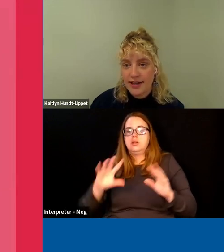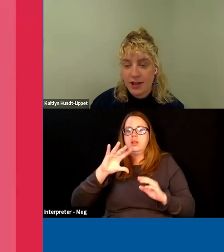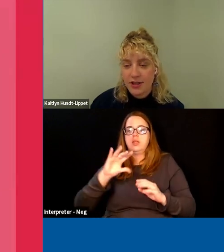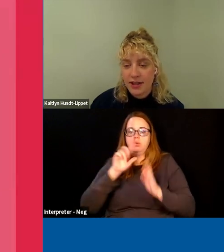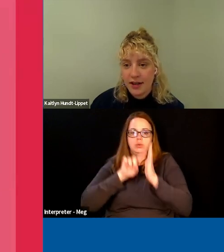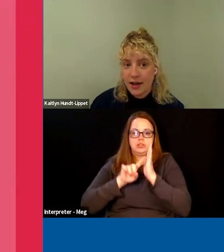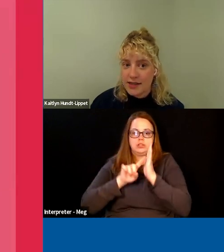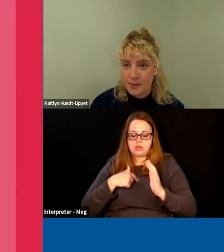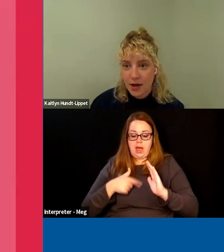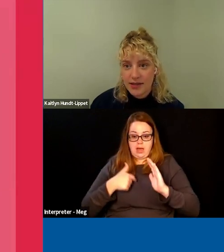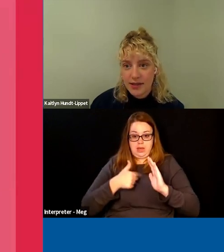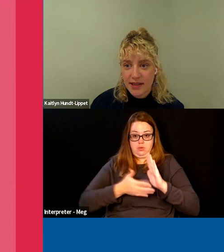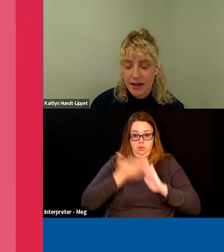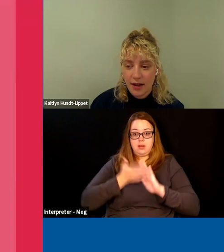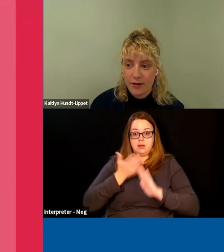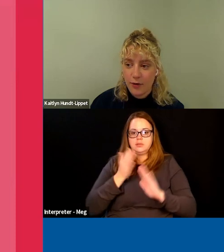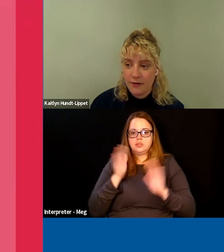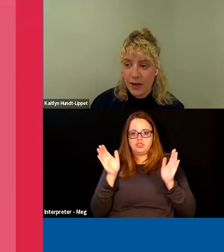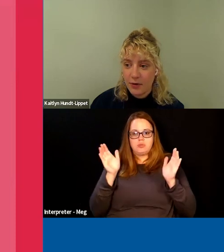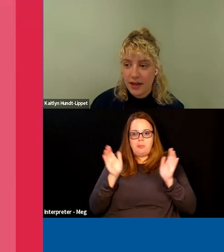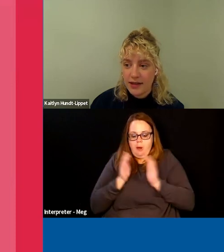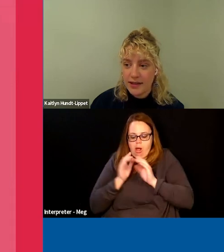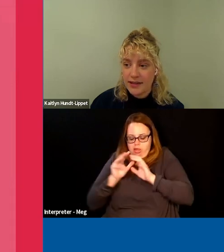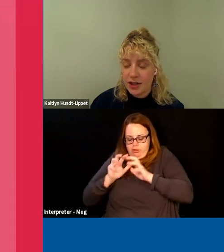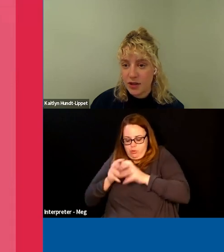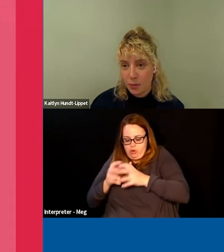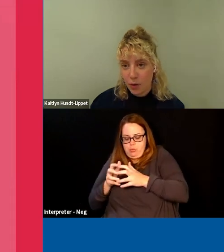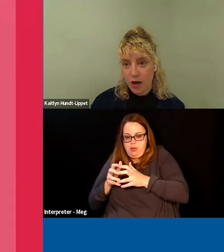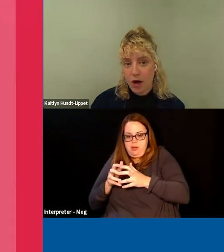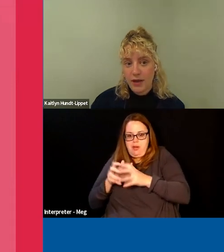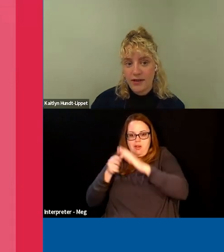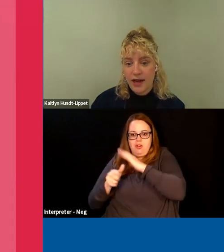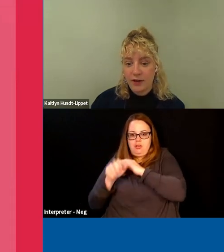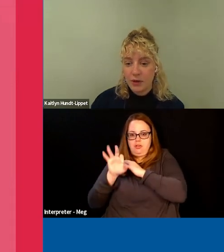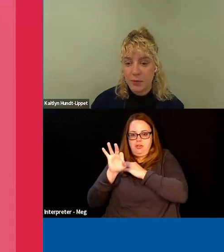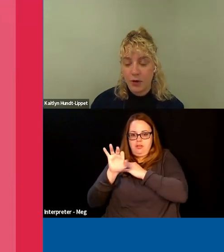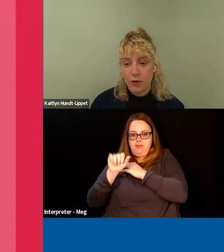is actually a small subset of what Fable does. It's actually more common to have people